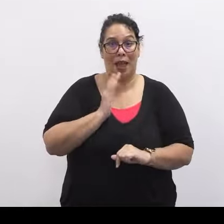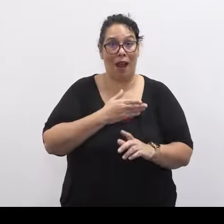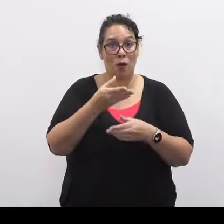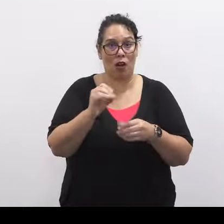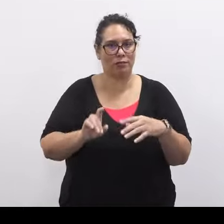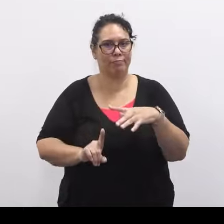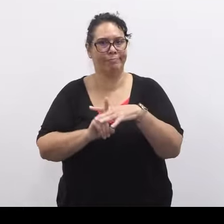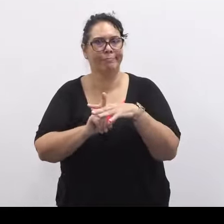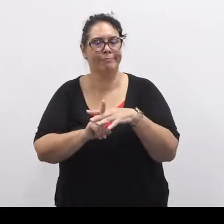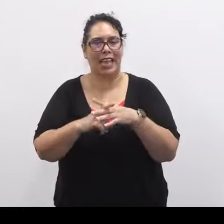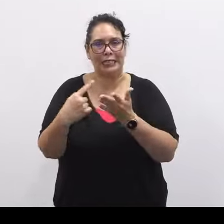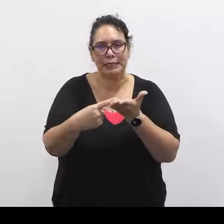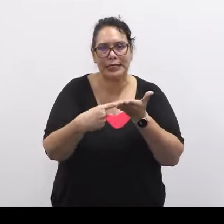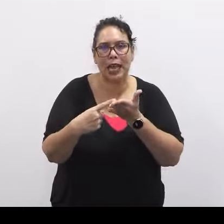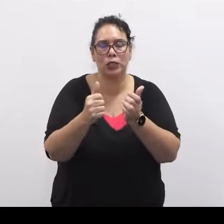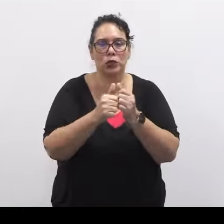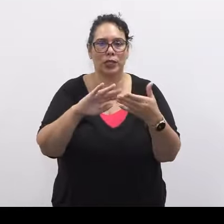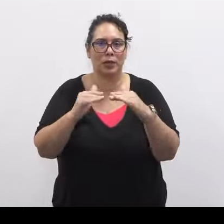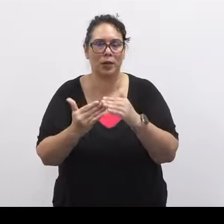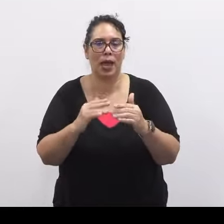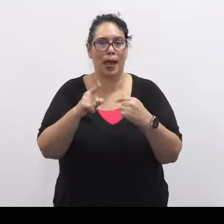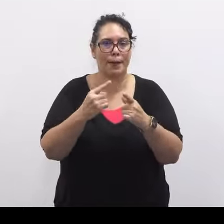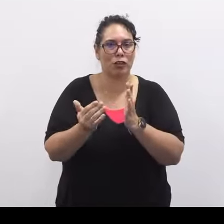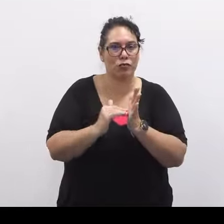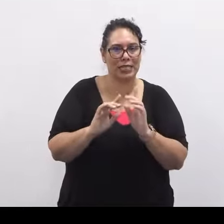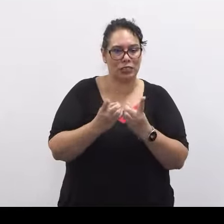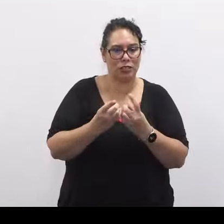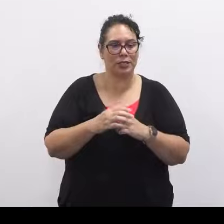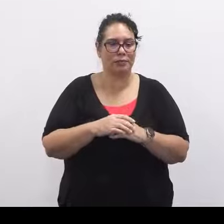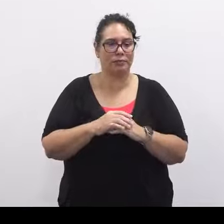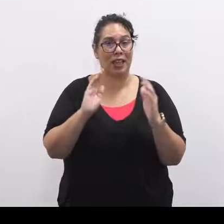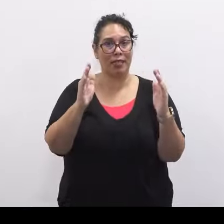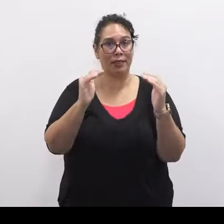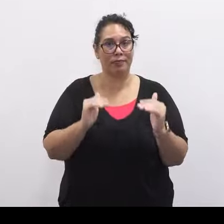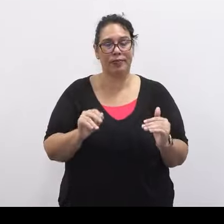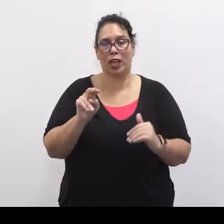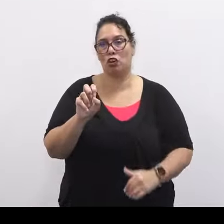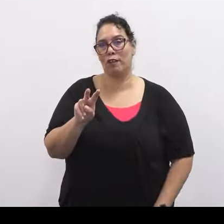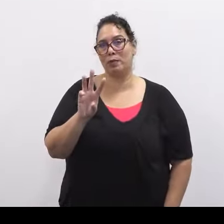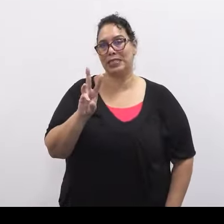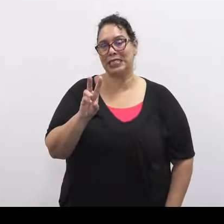to talk to the community about redistricting. After that, on November 6th on Saturday, we had,